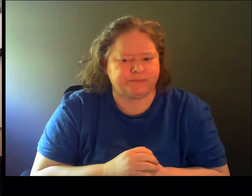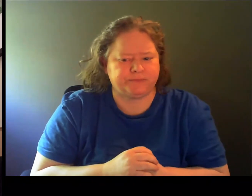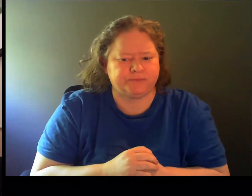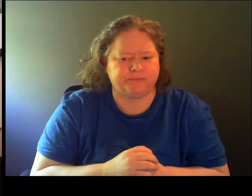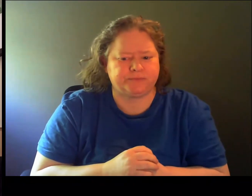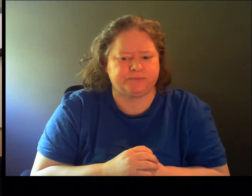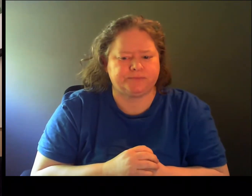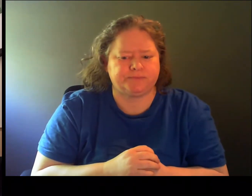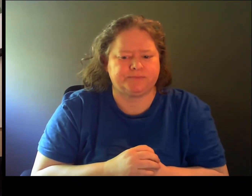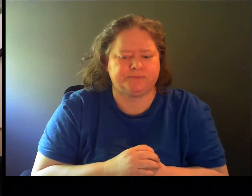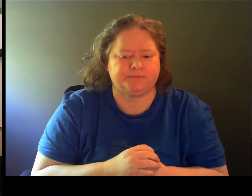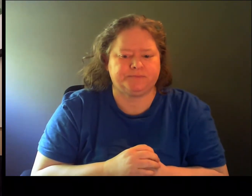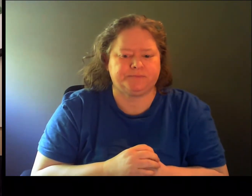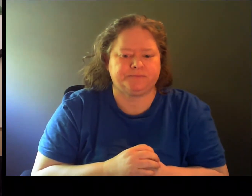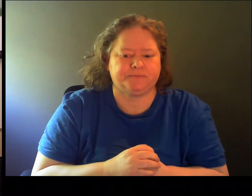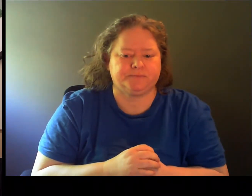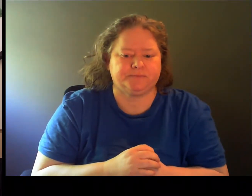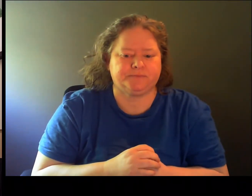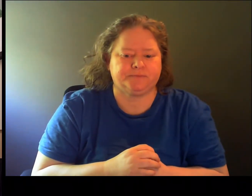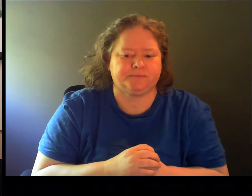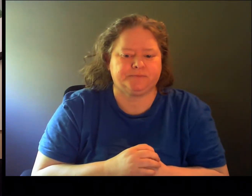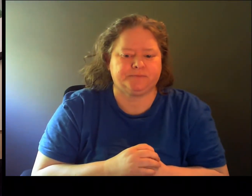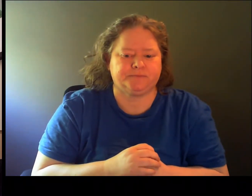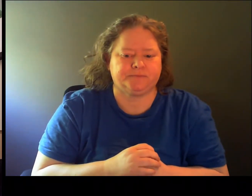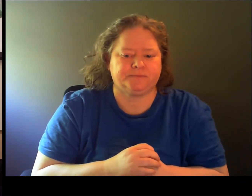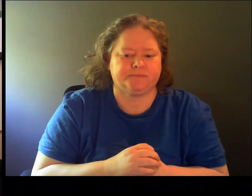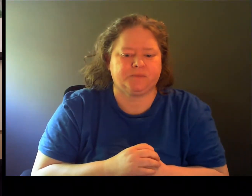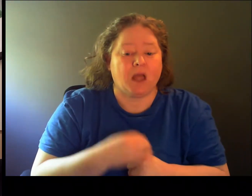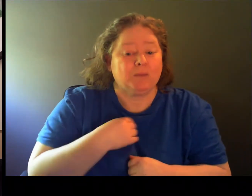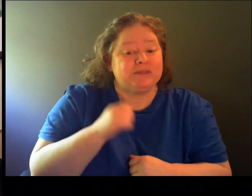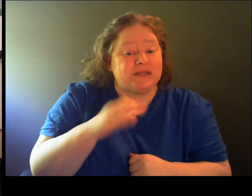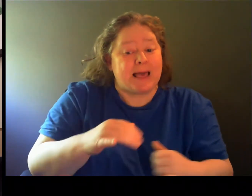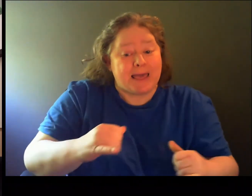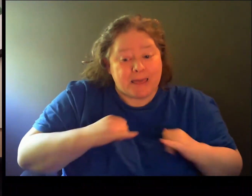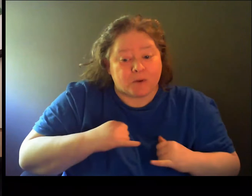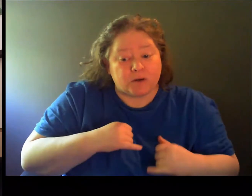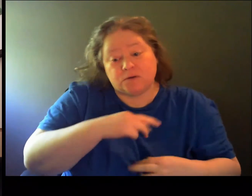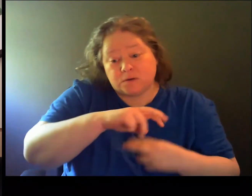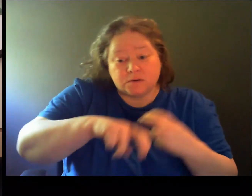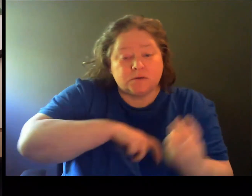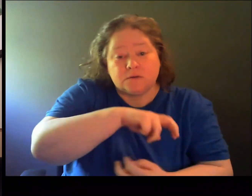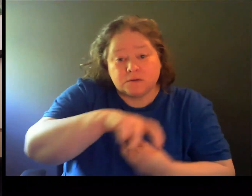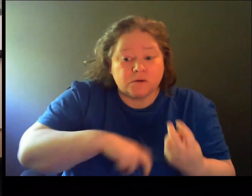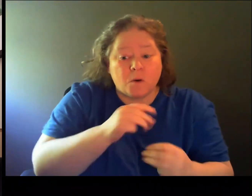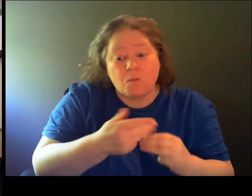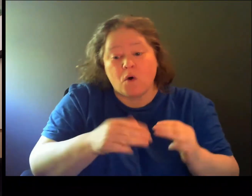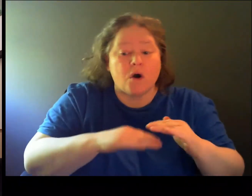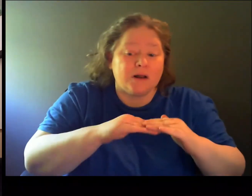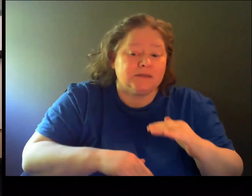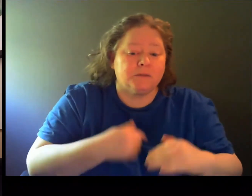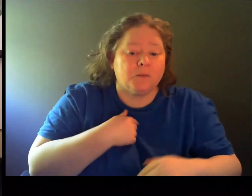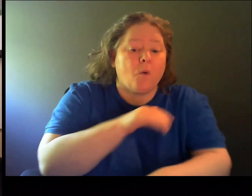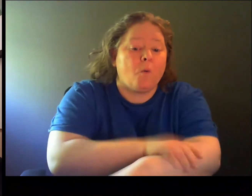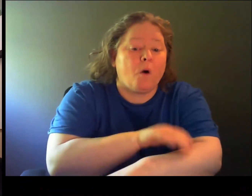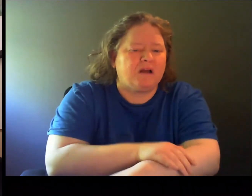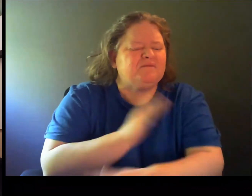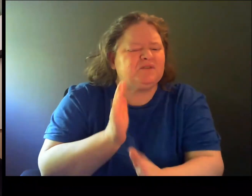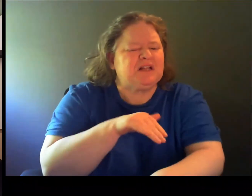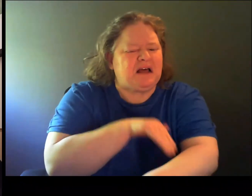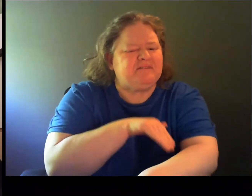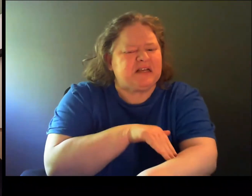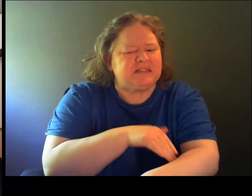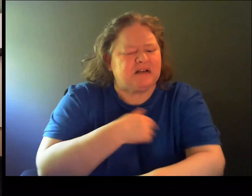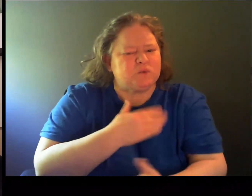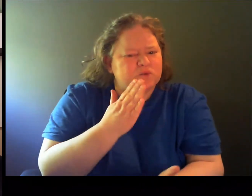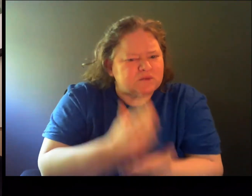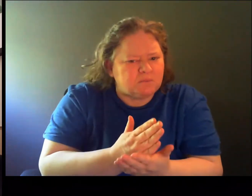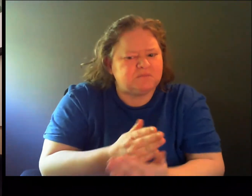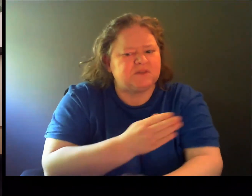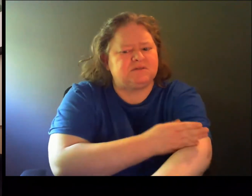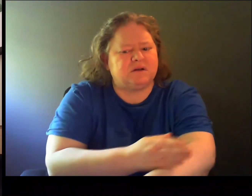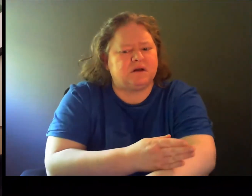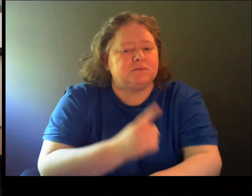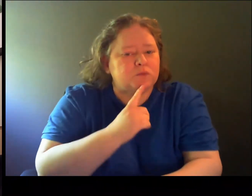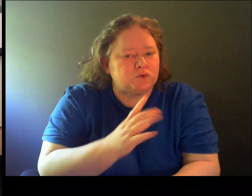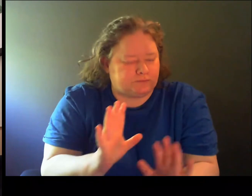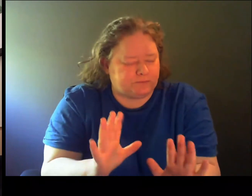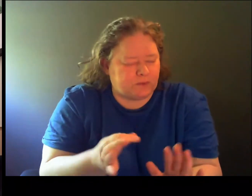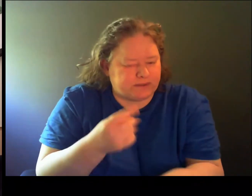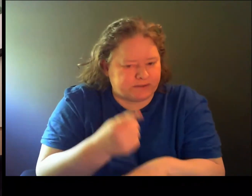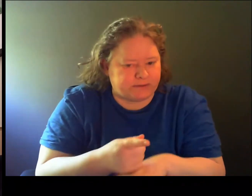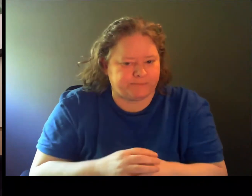I’m still able to get around, more or less. My walking has been affected - I have to stop and start - but I’m getting there.